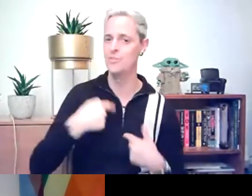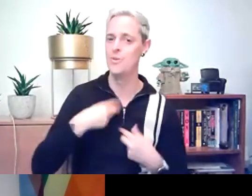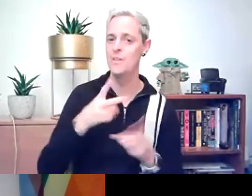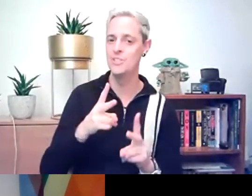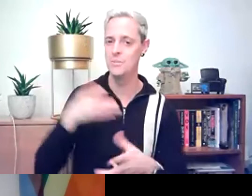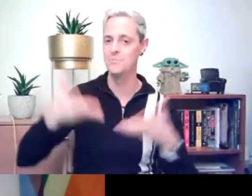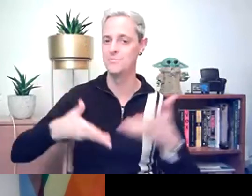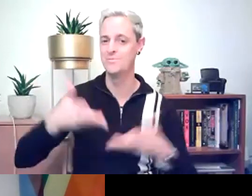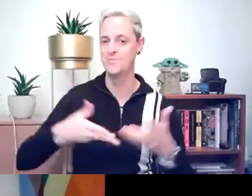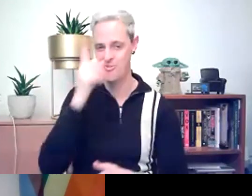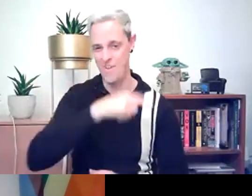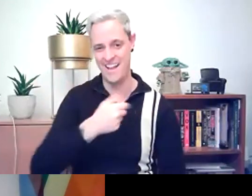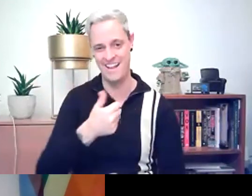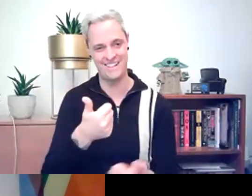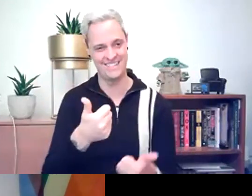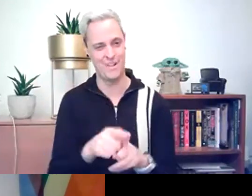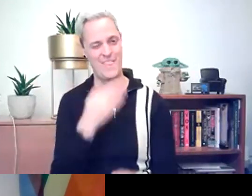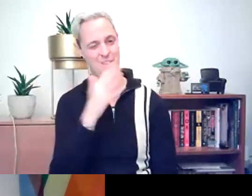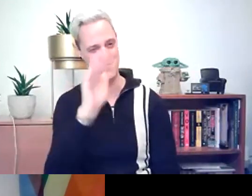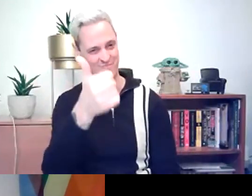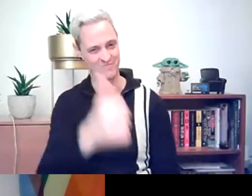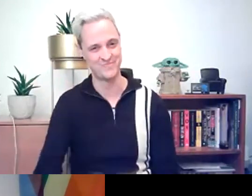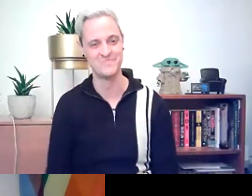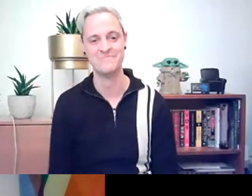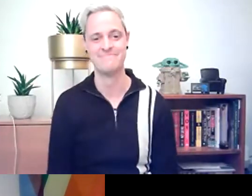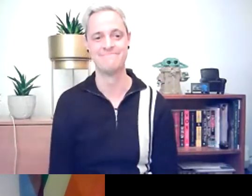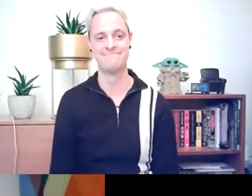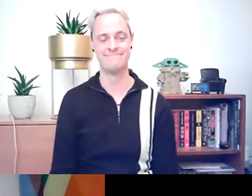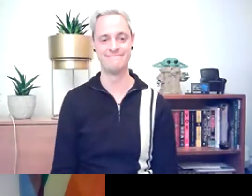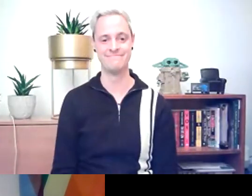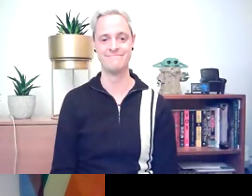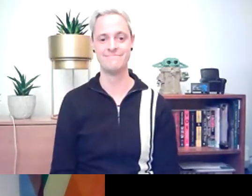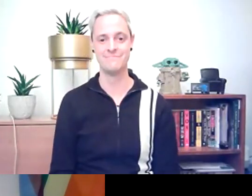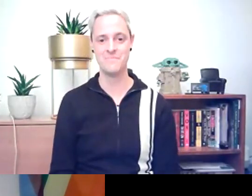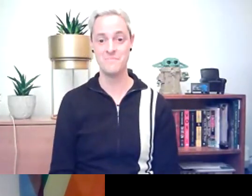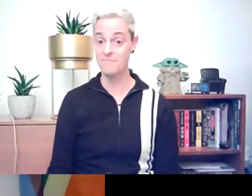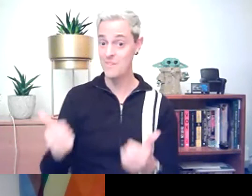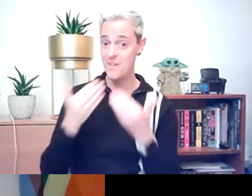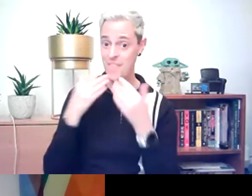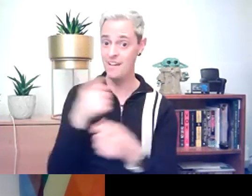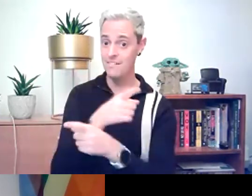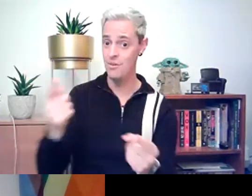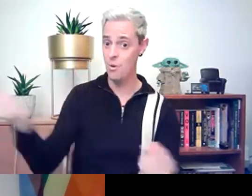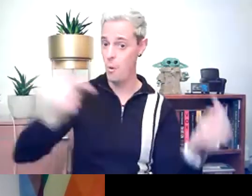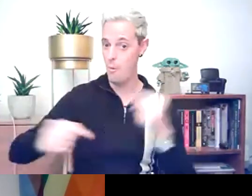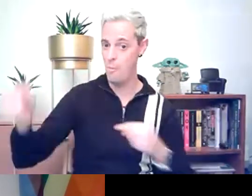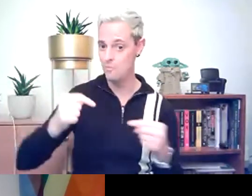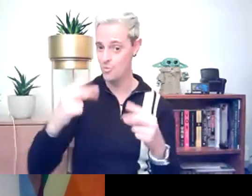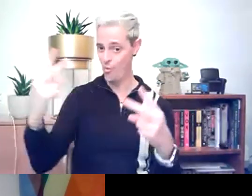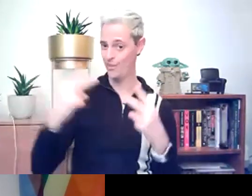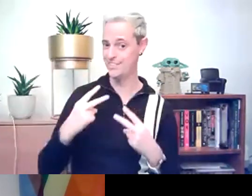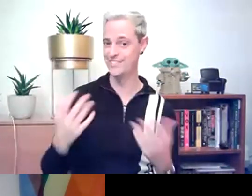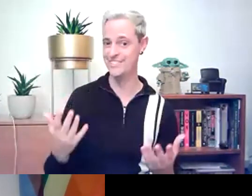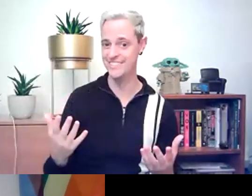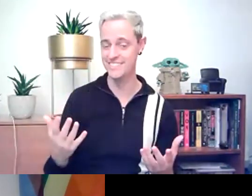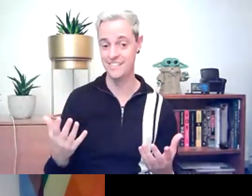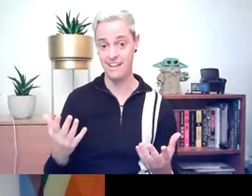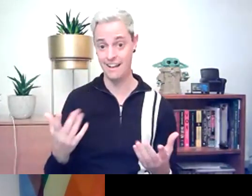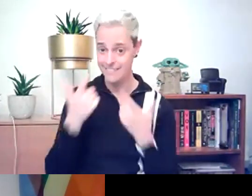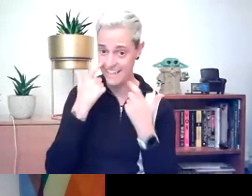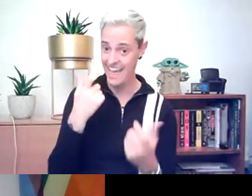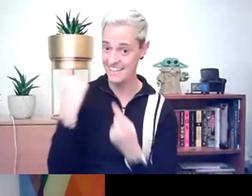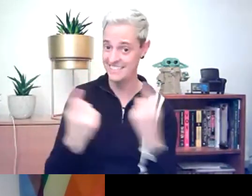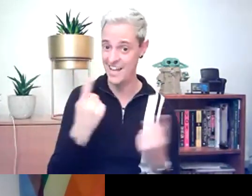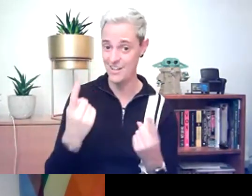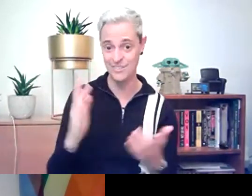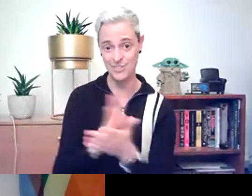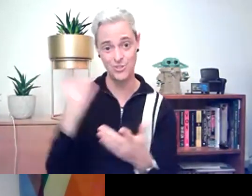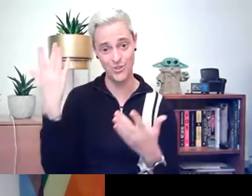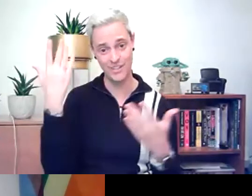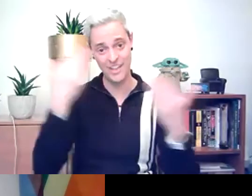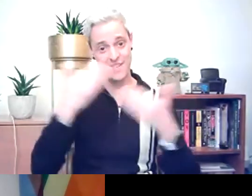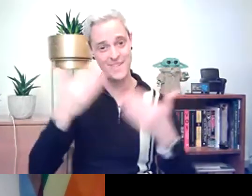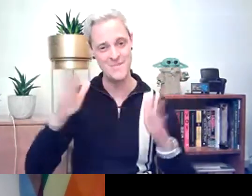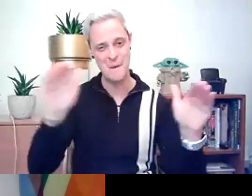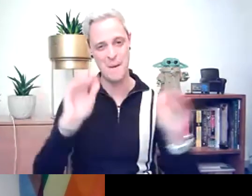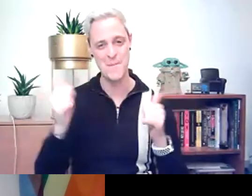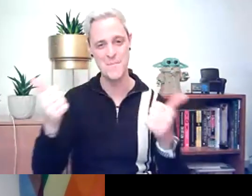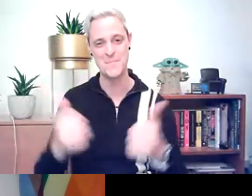takeaway, actually, and.